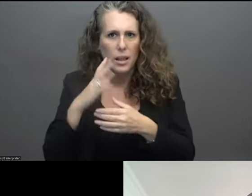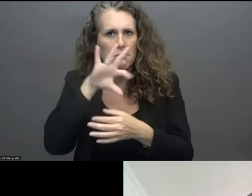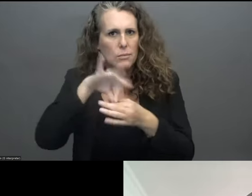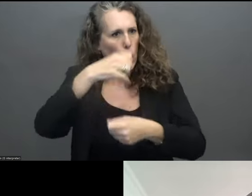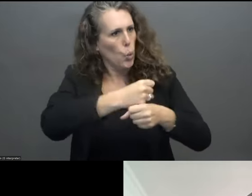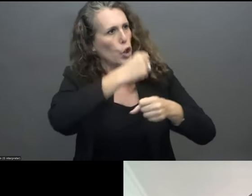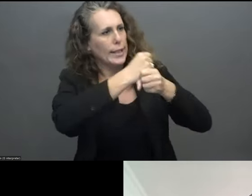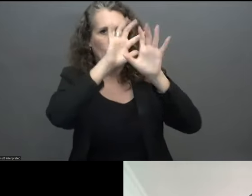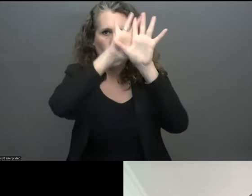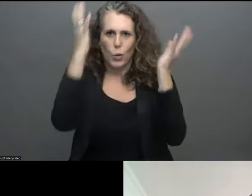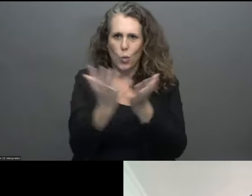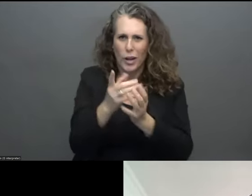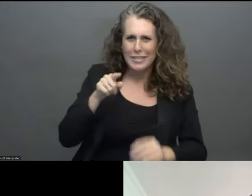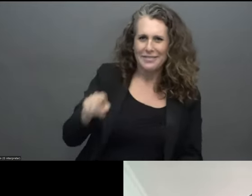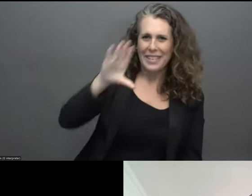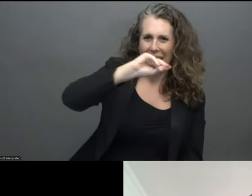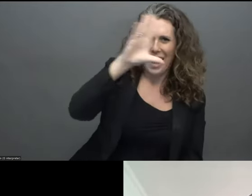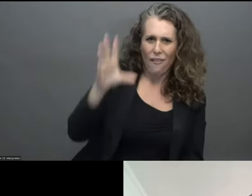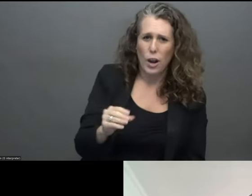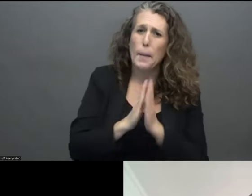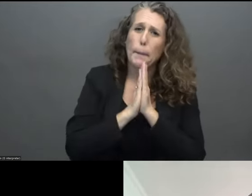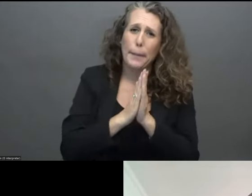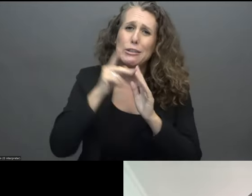you play. 15:39:49 But if you do less picky with our